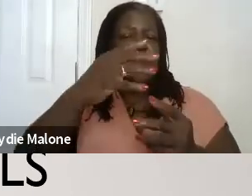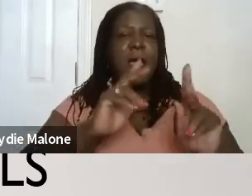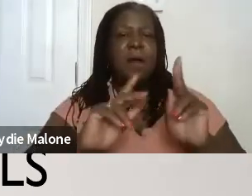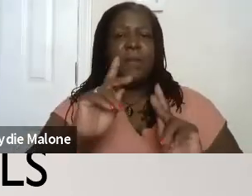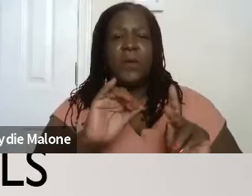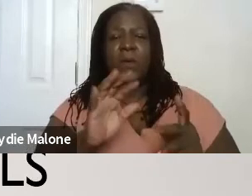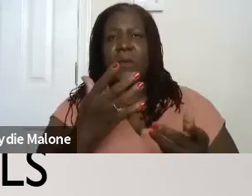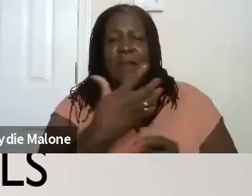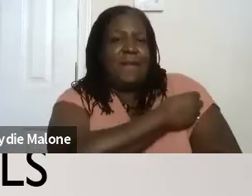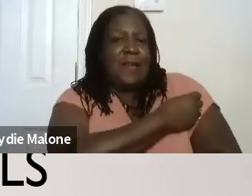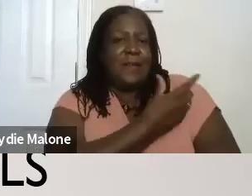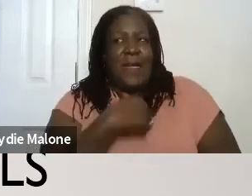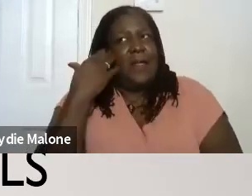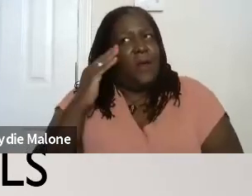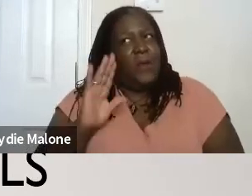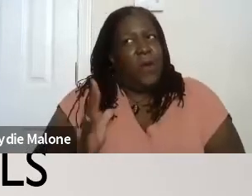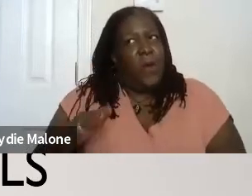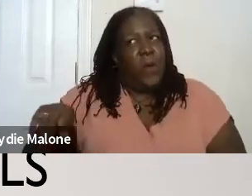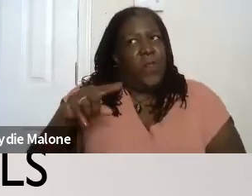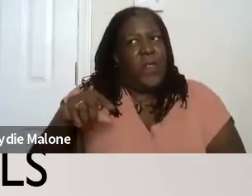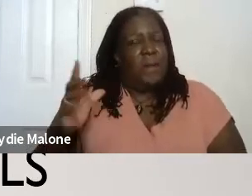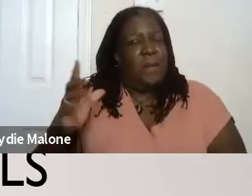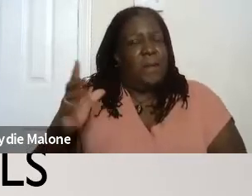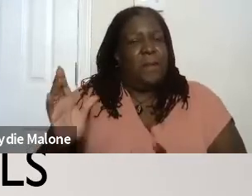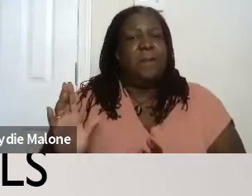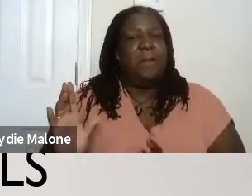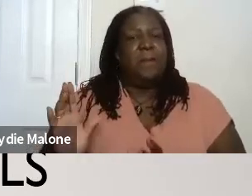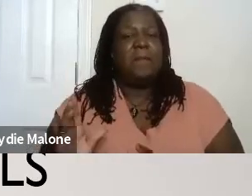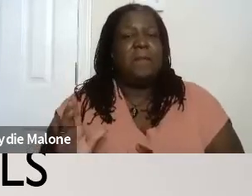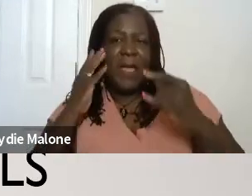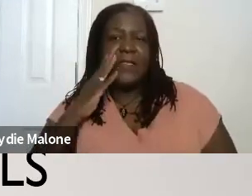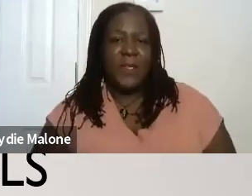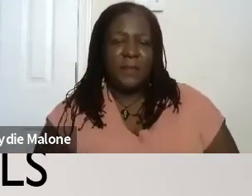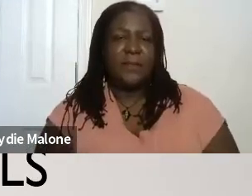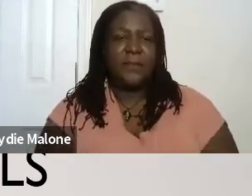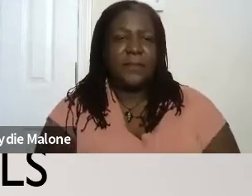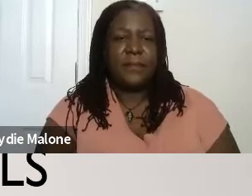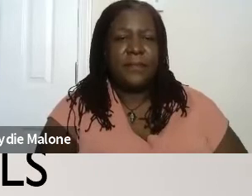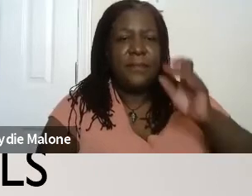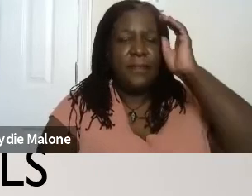or illness status I don't know. I wanted to show you a little bit why do we